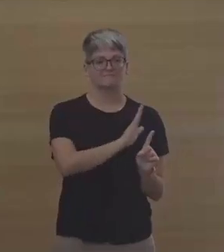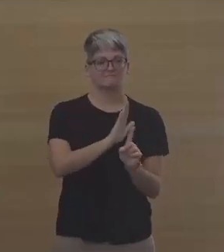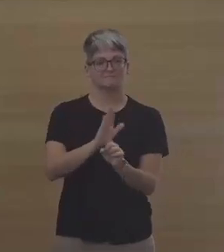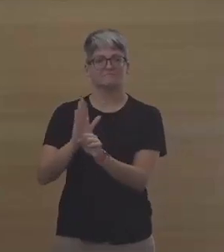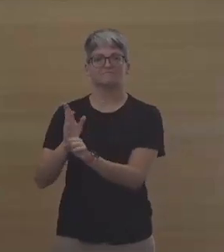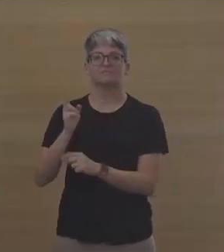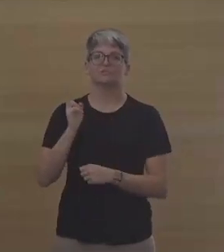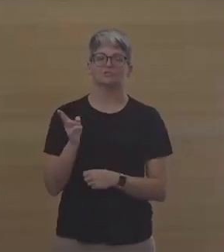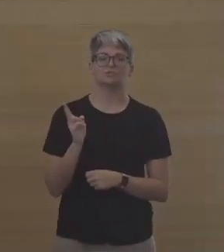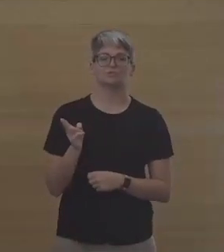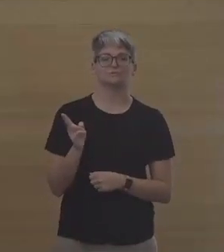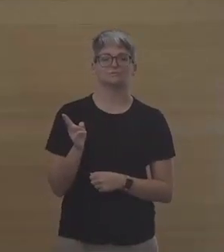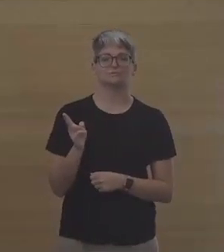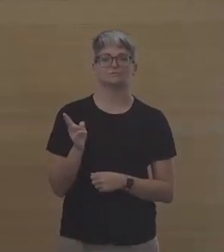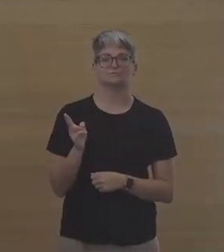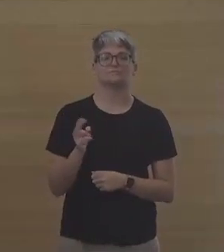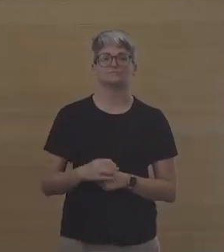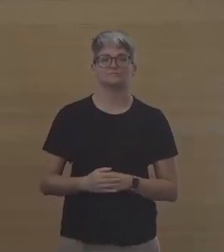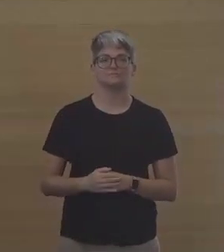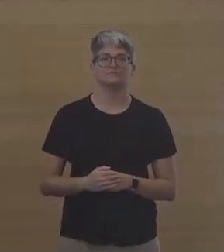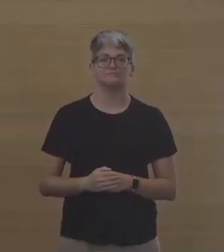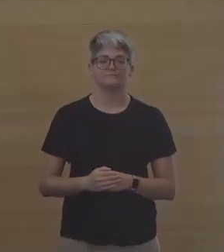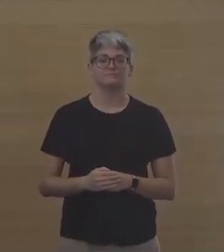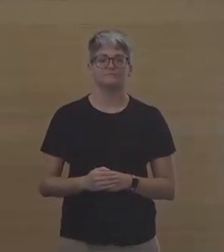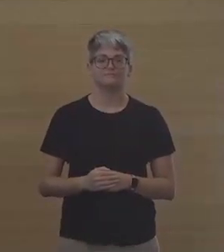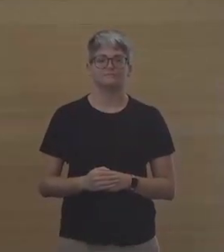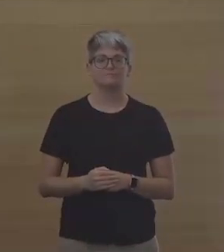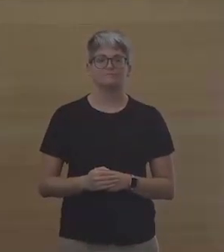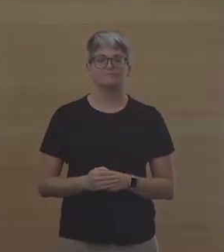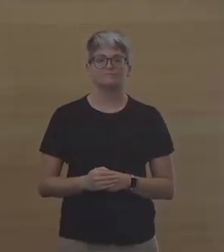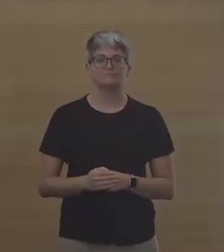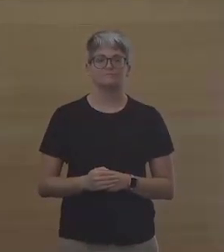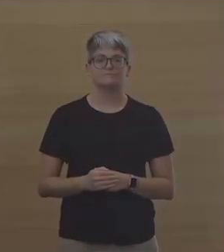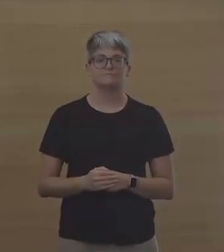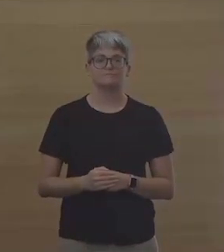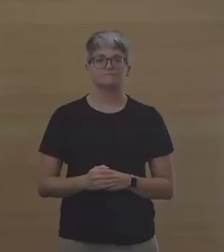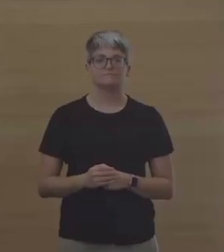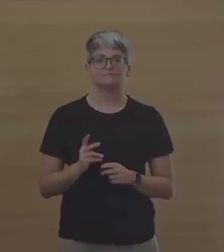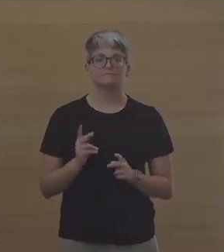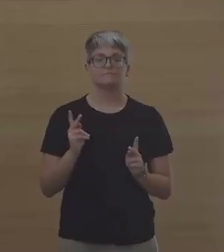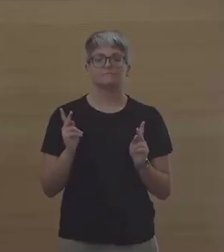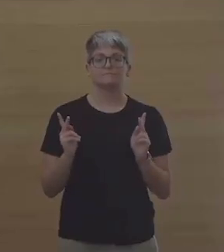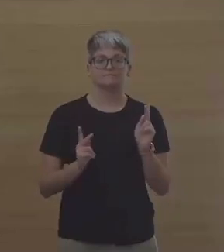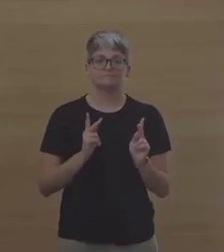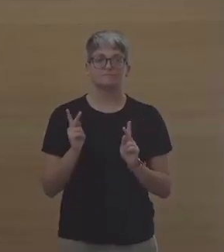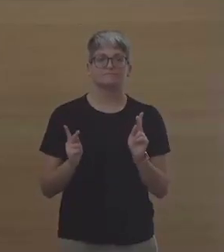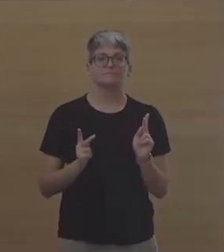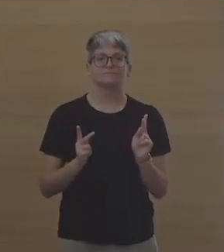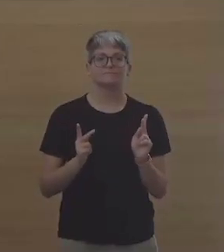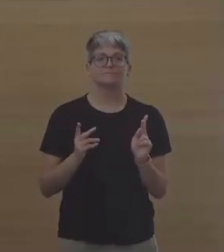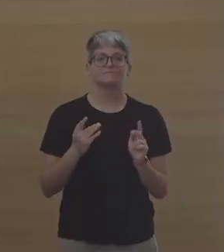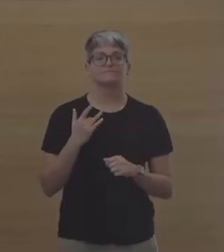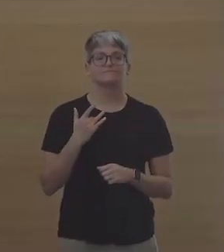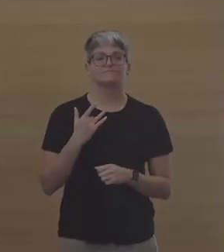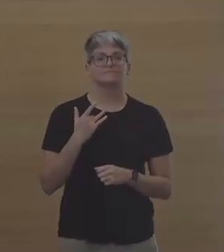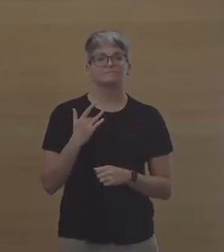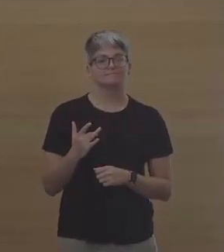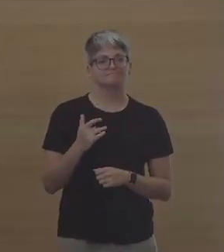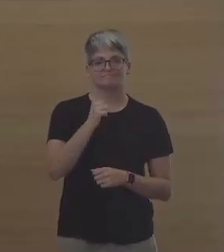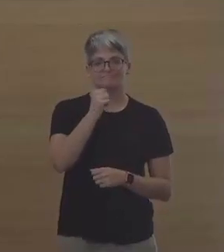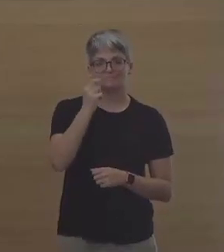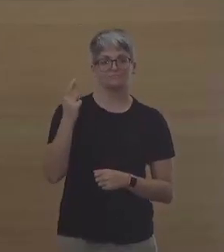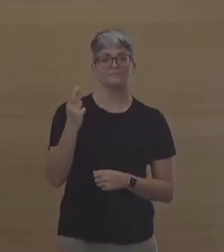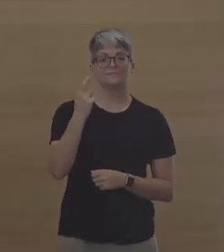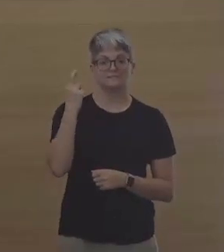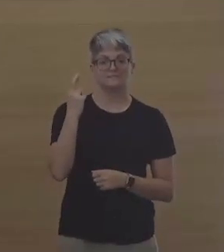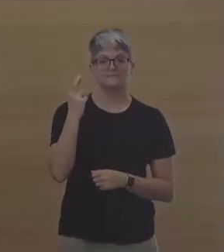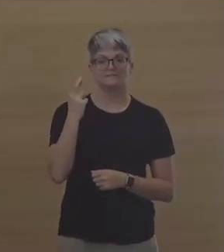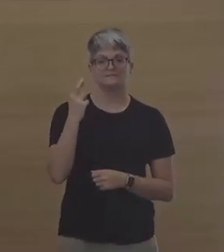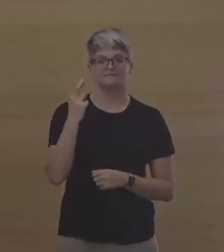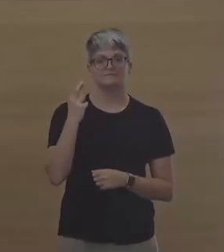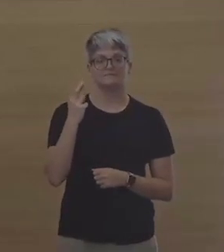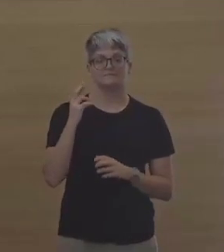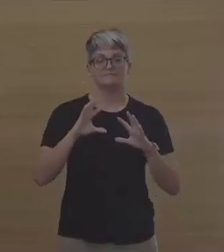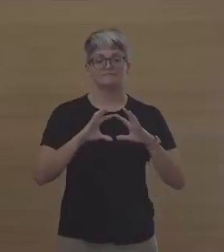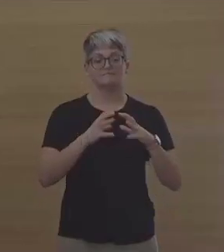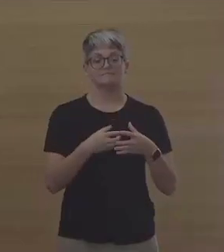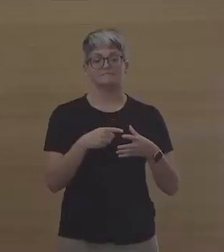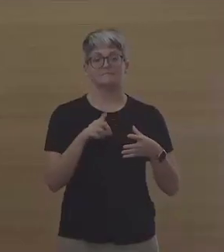and people do not often realize that disability